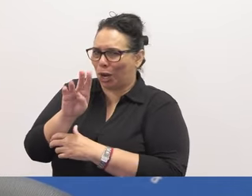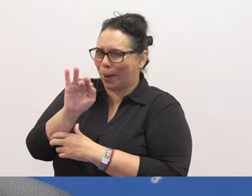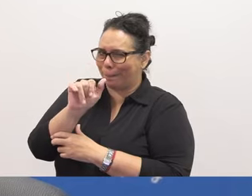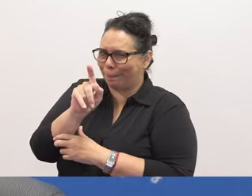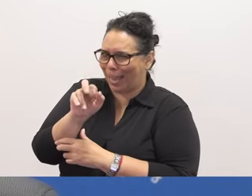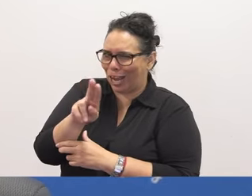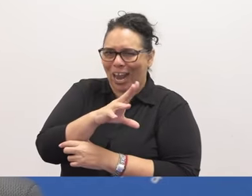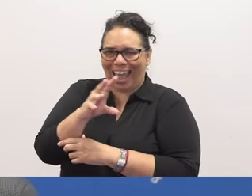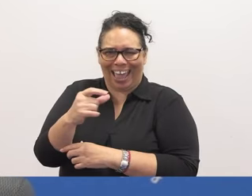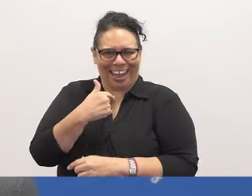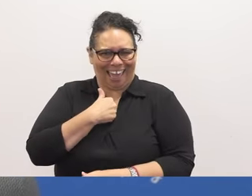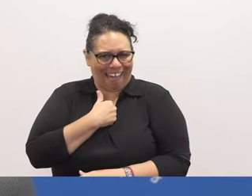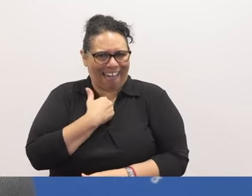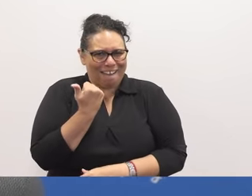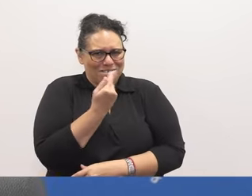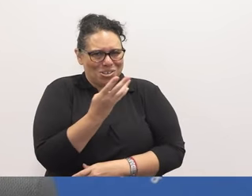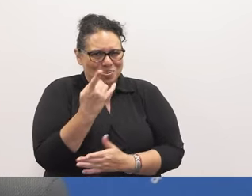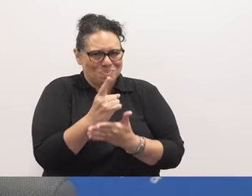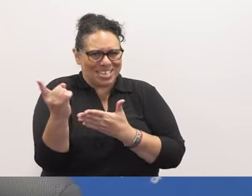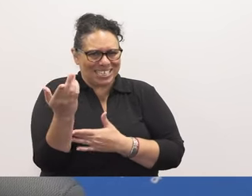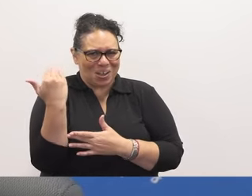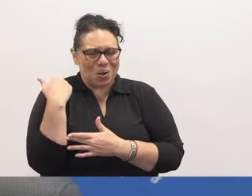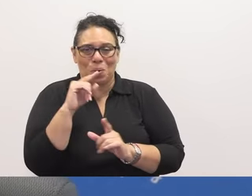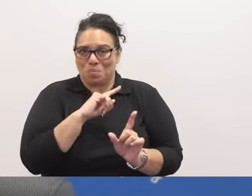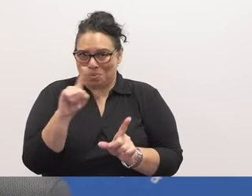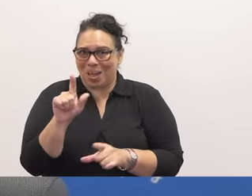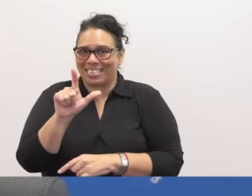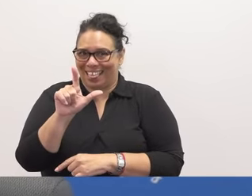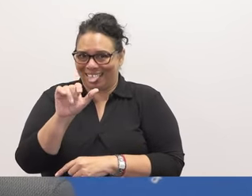to go out to Lincoln and we run into each other